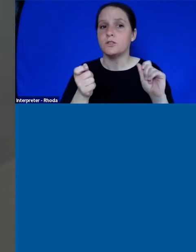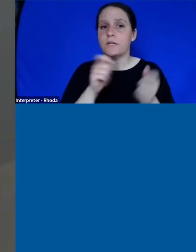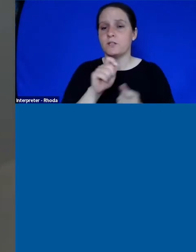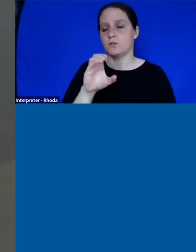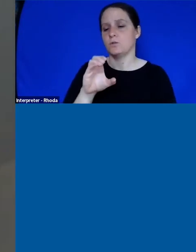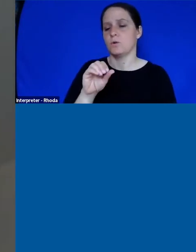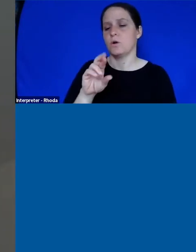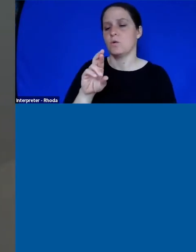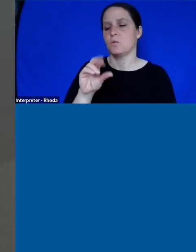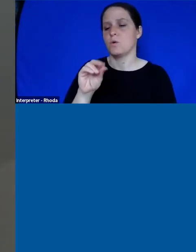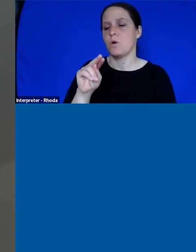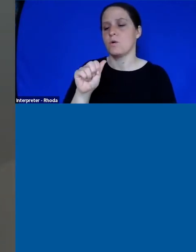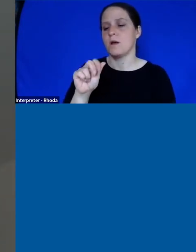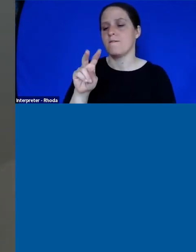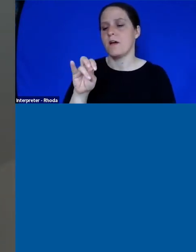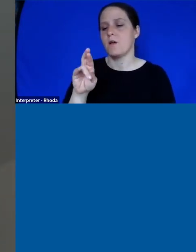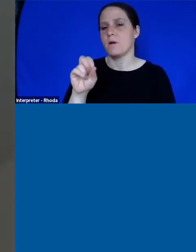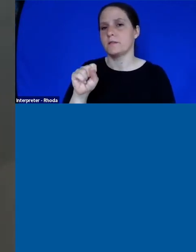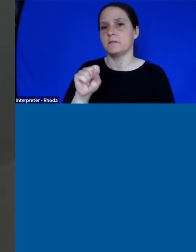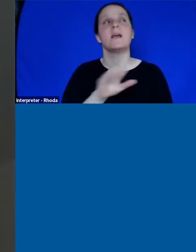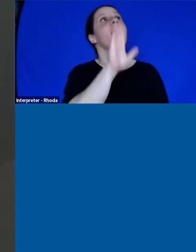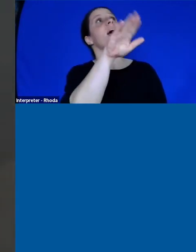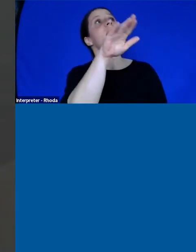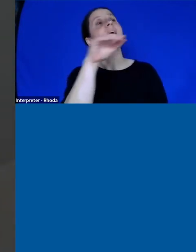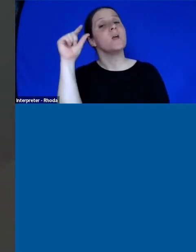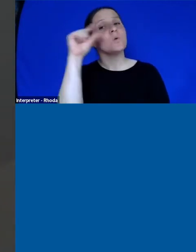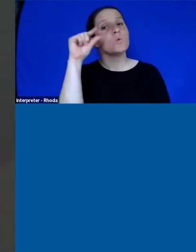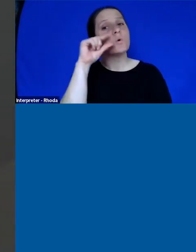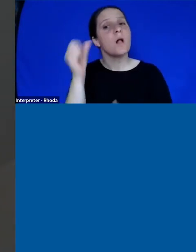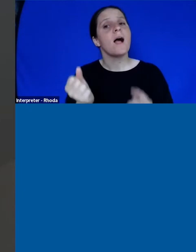Hey, Google, how many cases are in Alameda County for COVID?